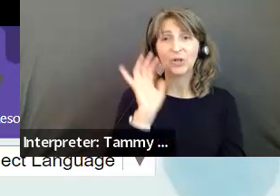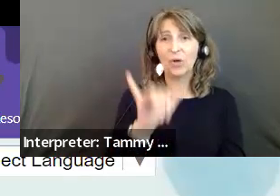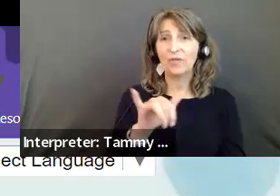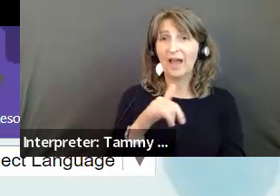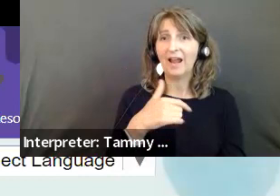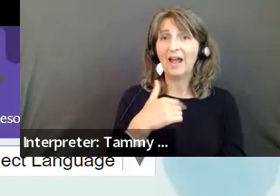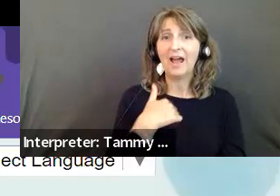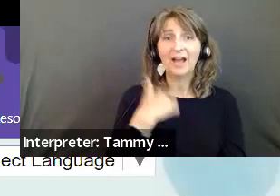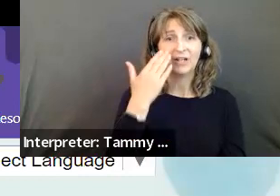Oh, I'm so sorry.